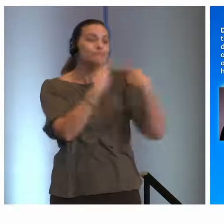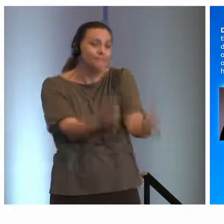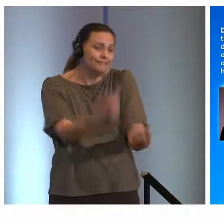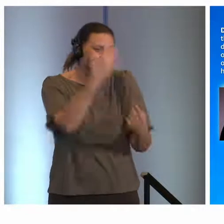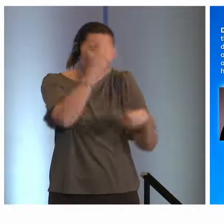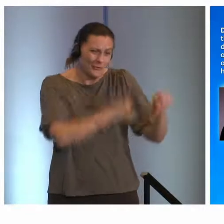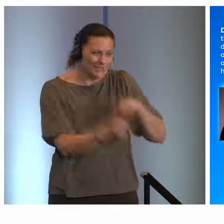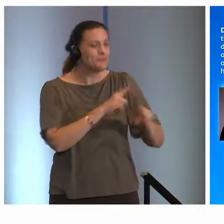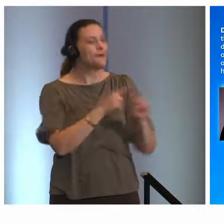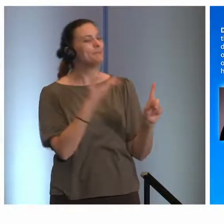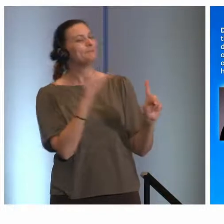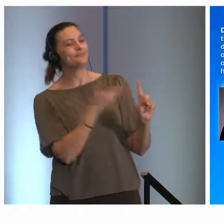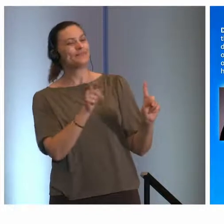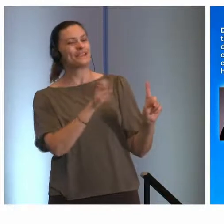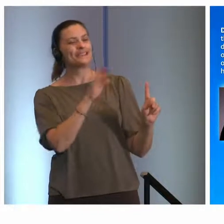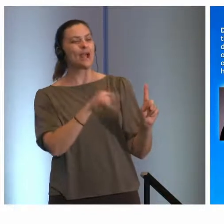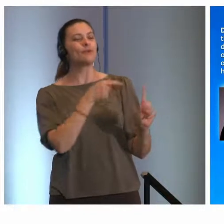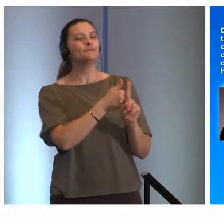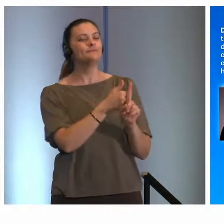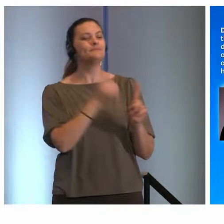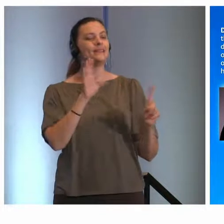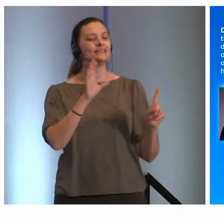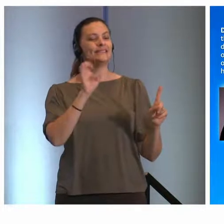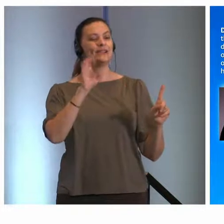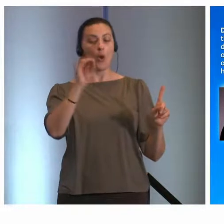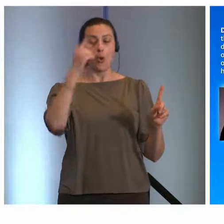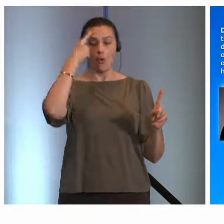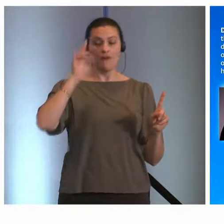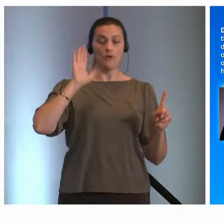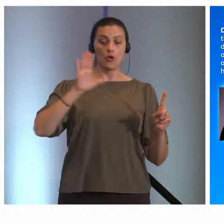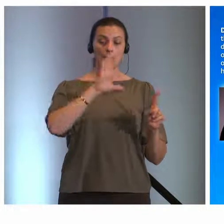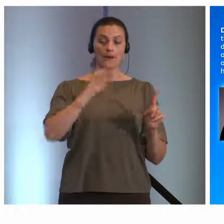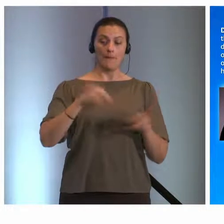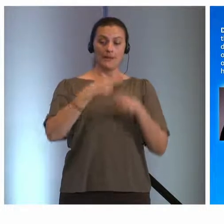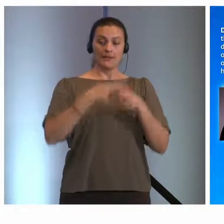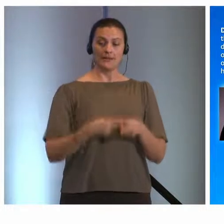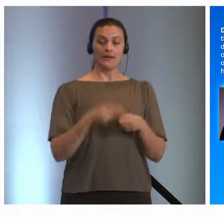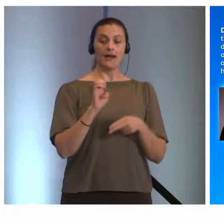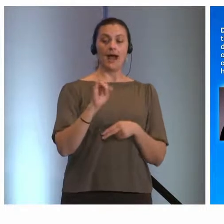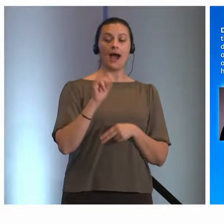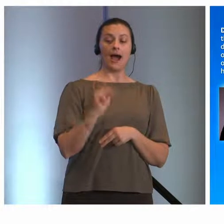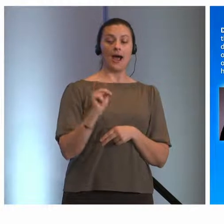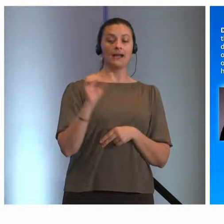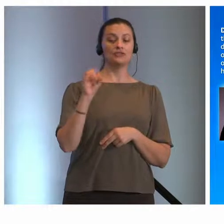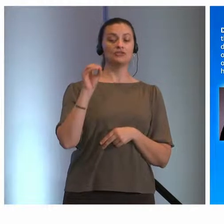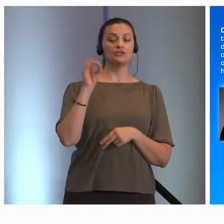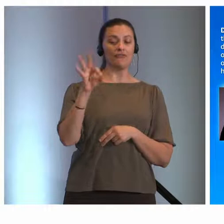for some reason we have no idea when we met in this world of